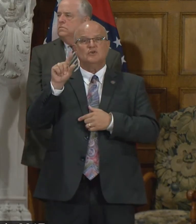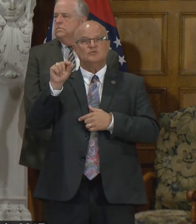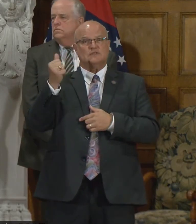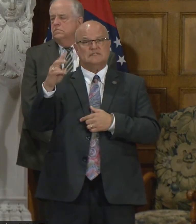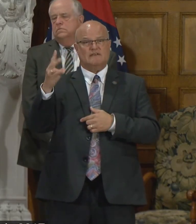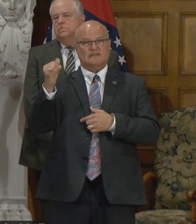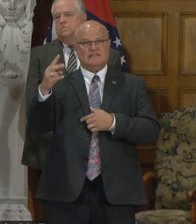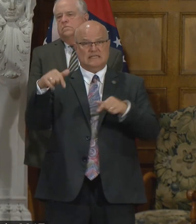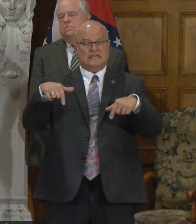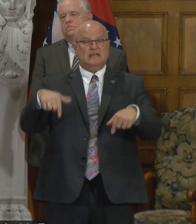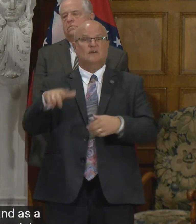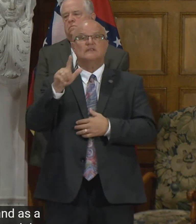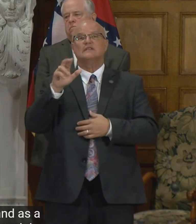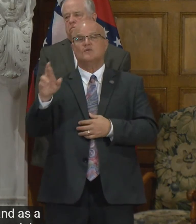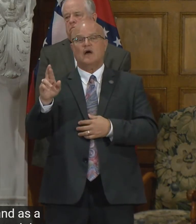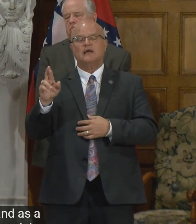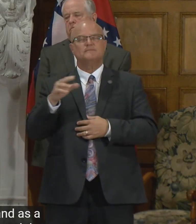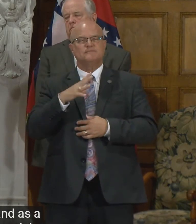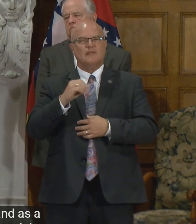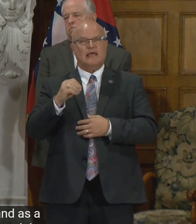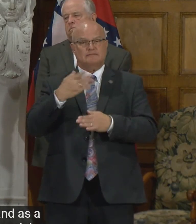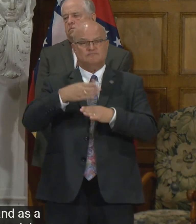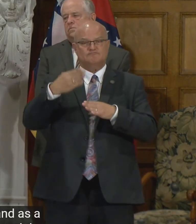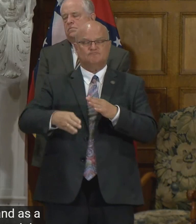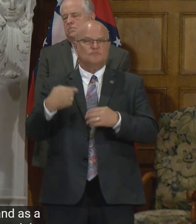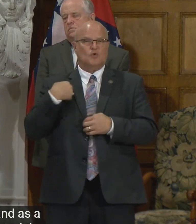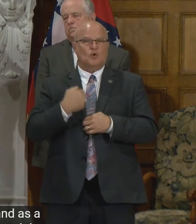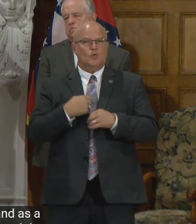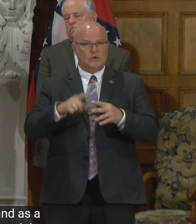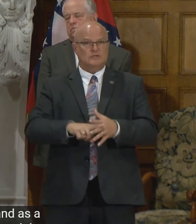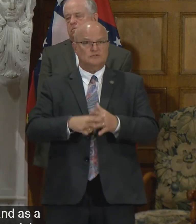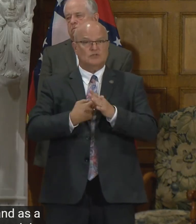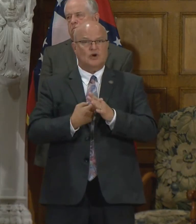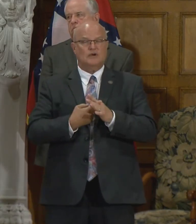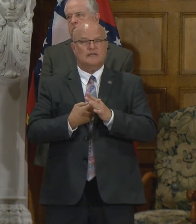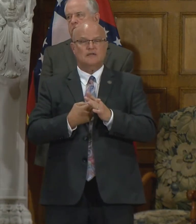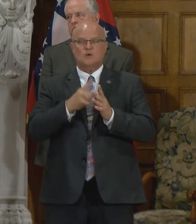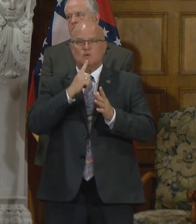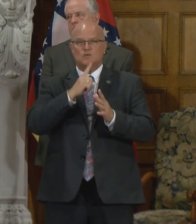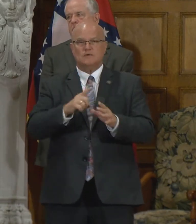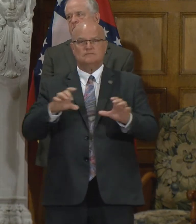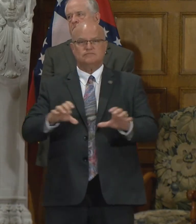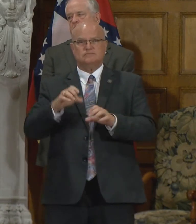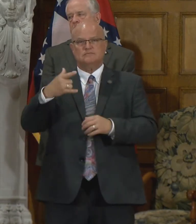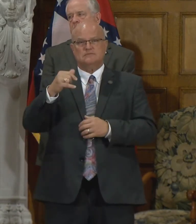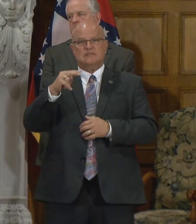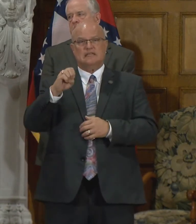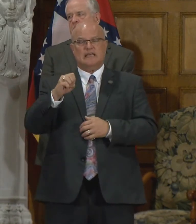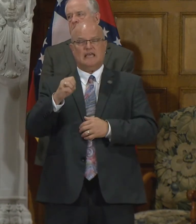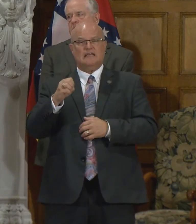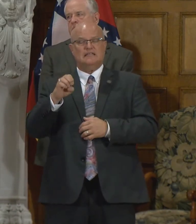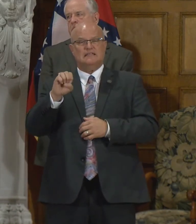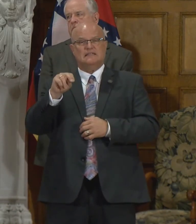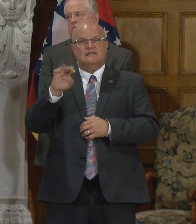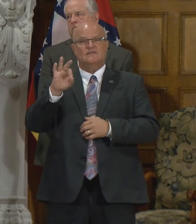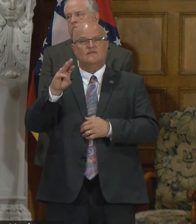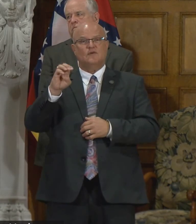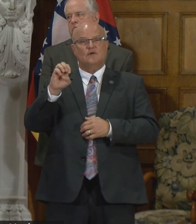and as a result of that we started the gang Enforcement Task Force under my